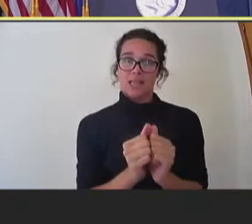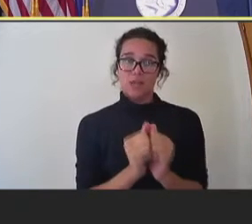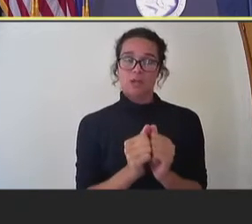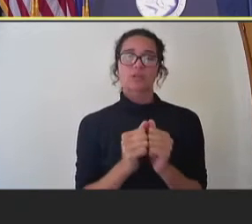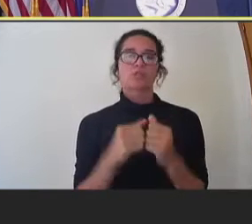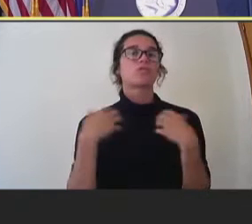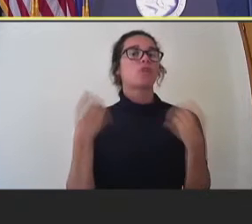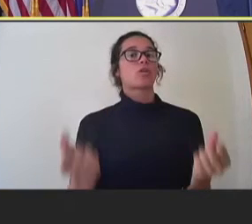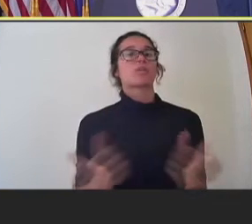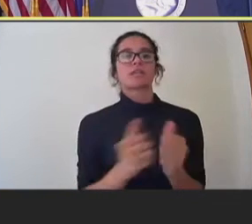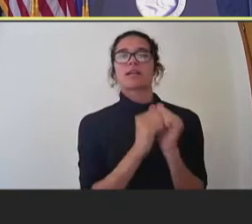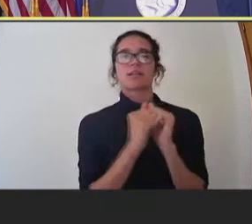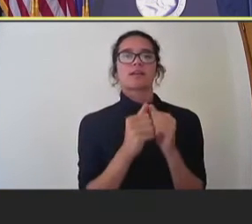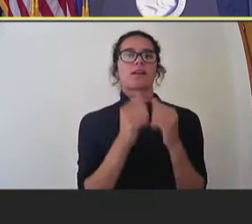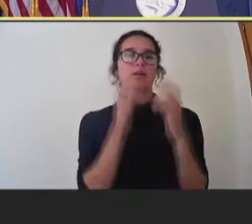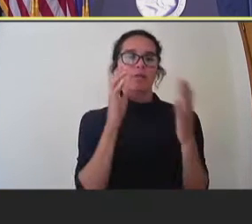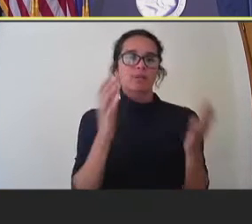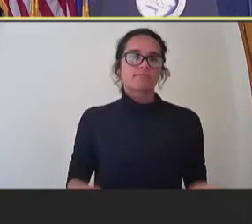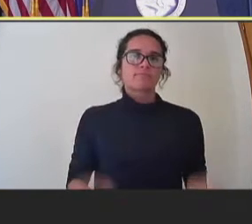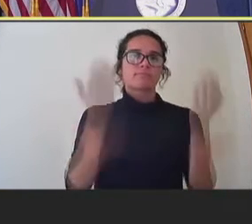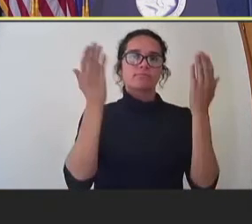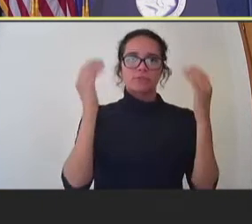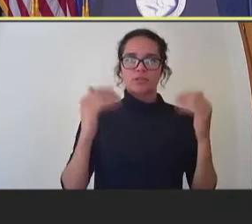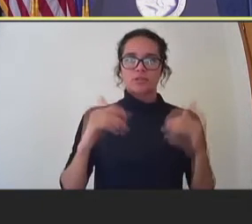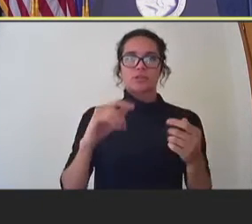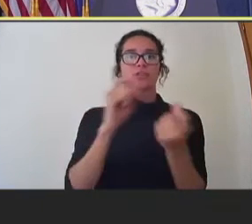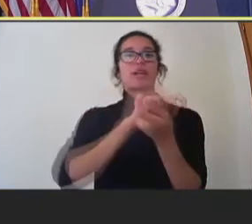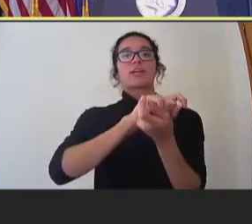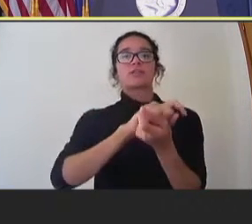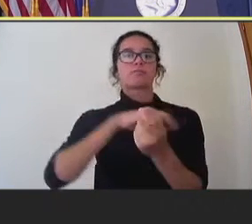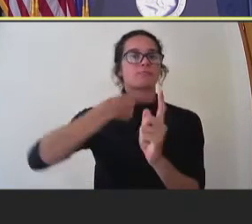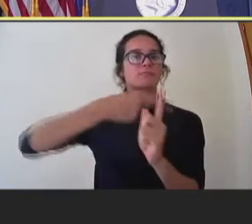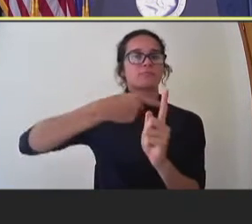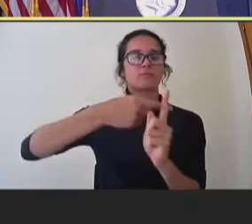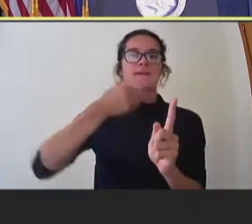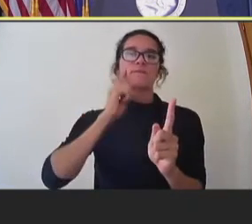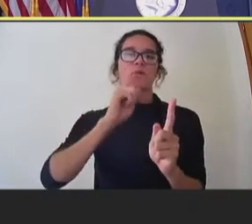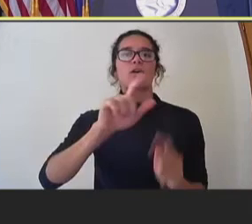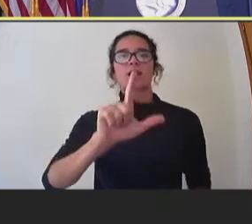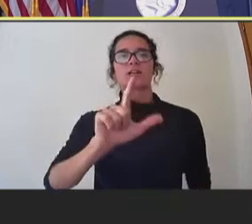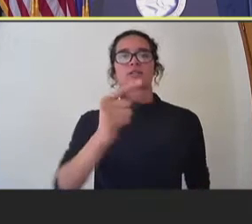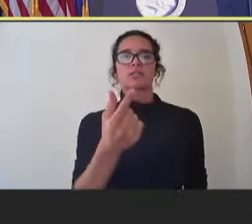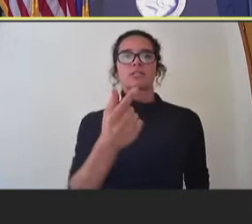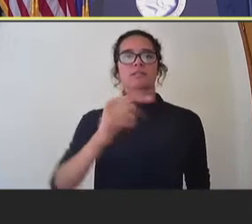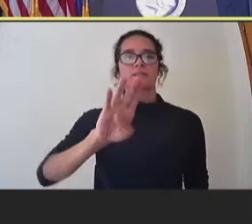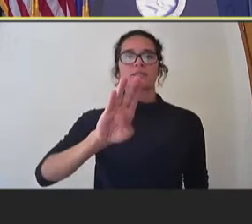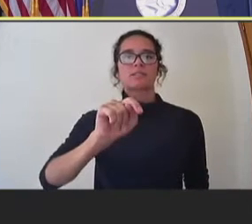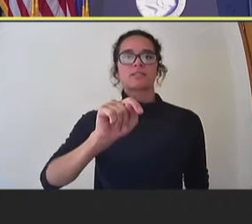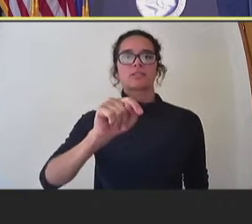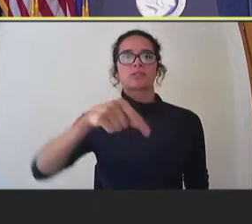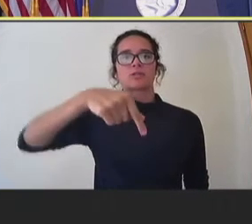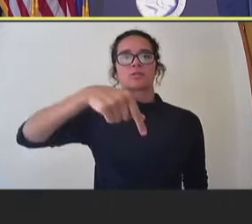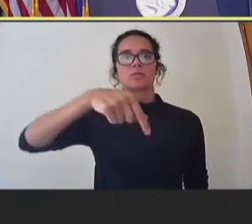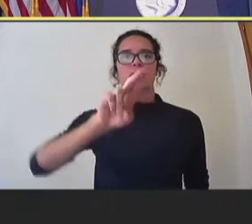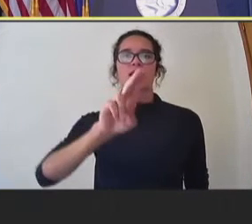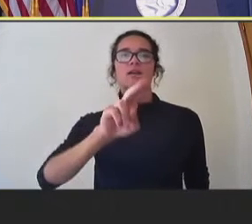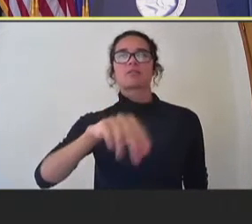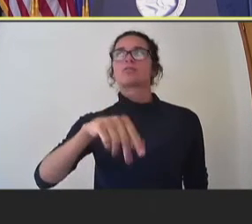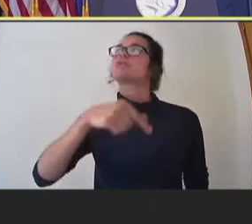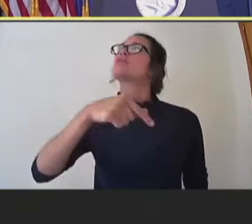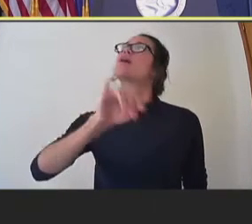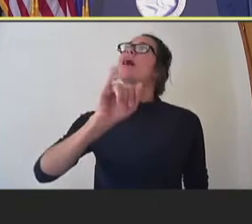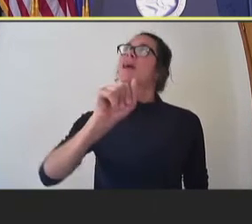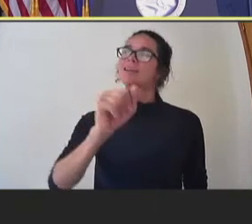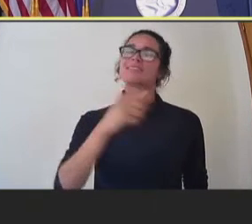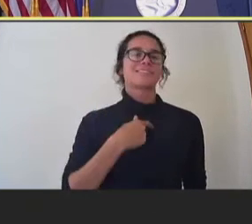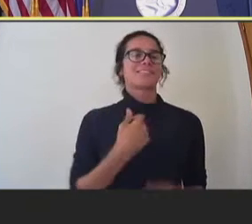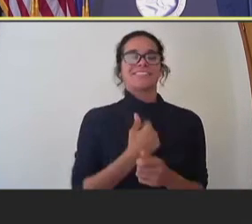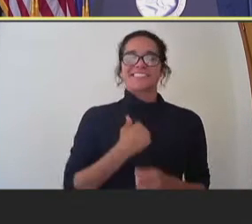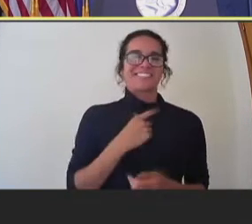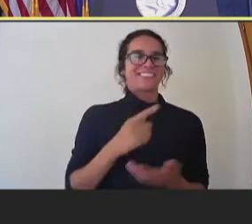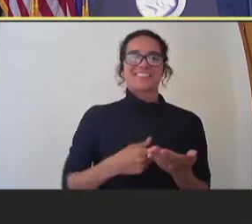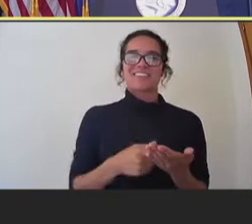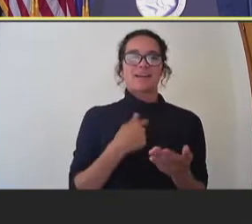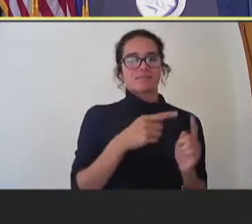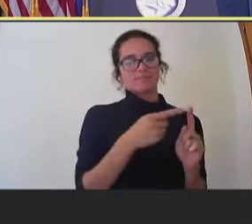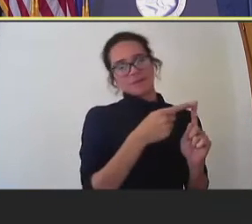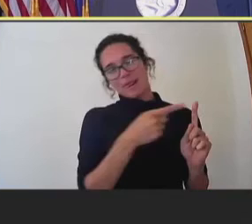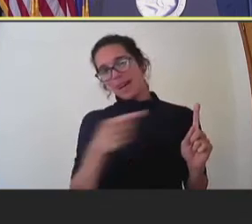the LGBTQI+A -- LGBTQIA+ community later today. Even I get tongue tied with our rainbow family.